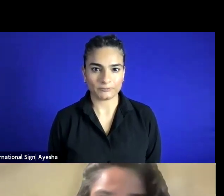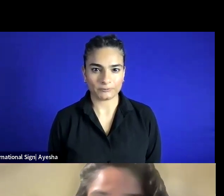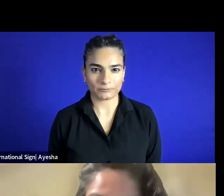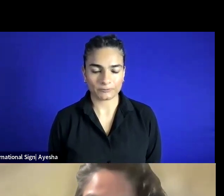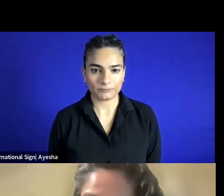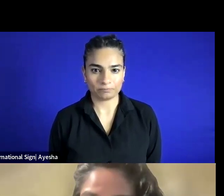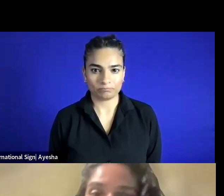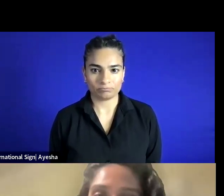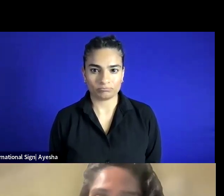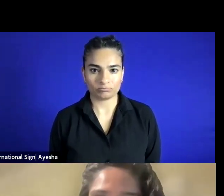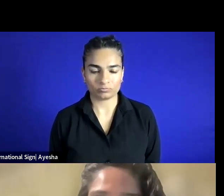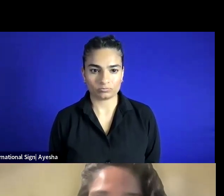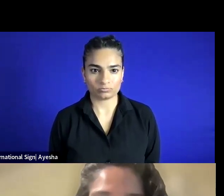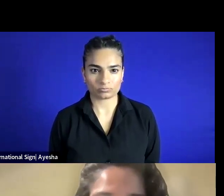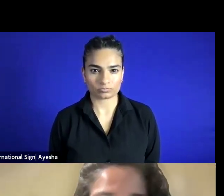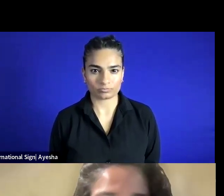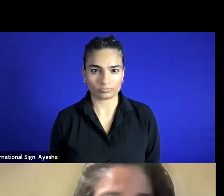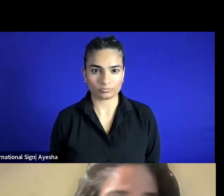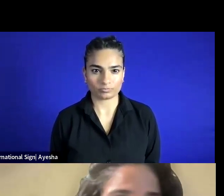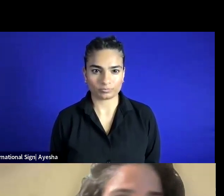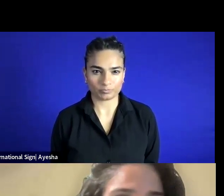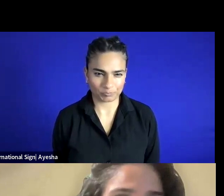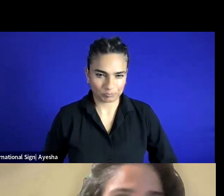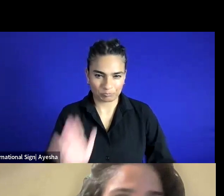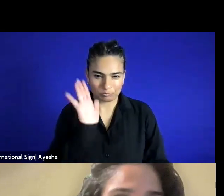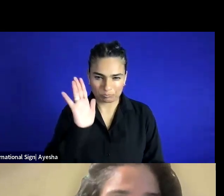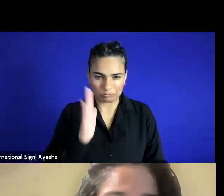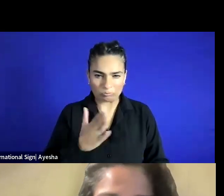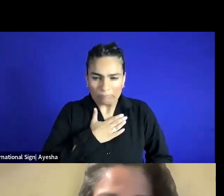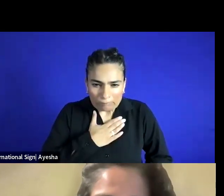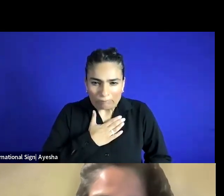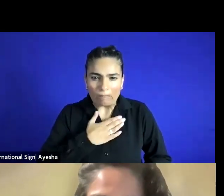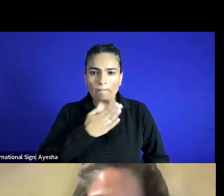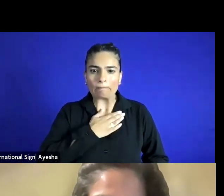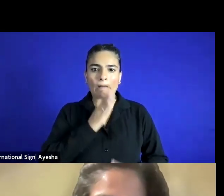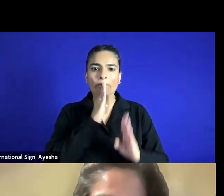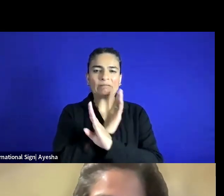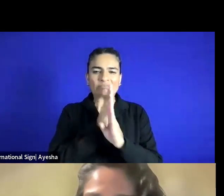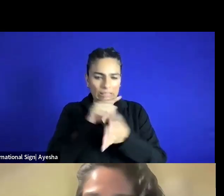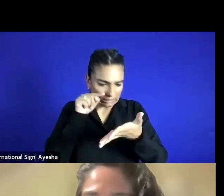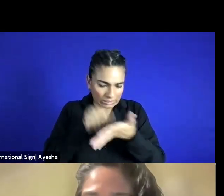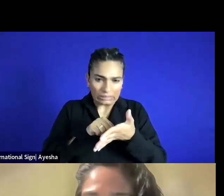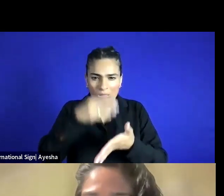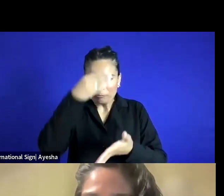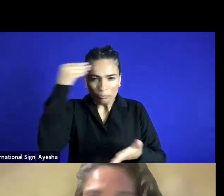because I forgot to. The good thing is that, it's quite a straightforward process.